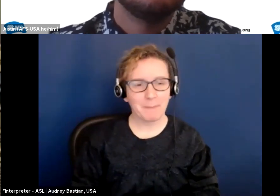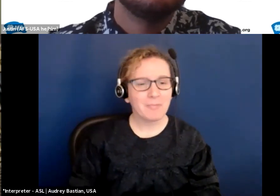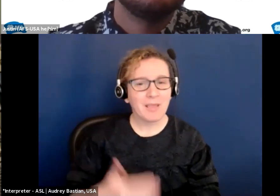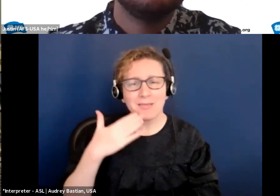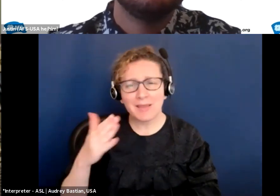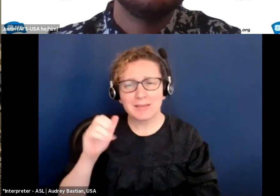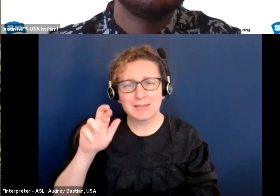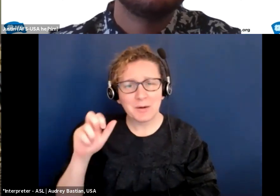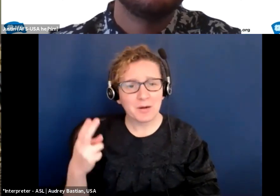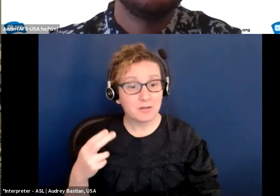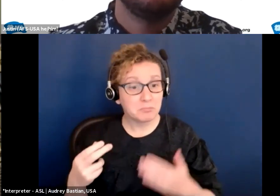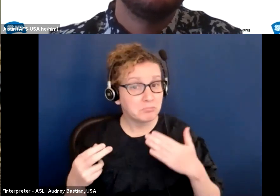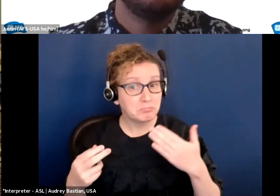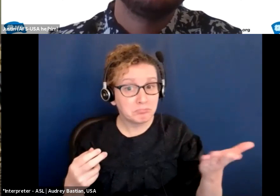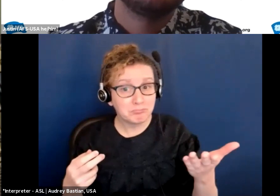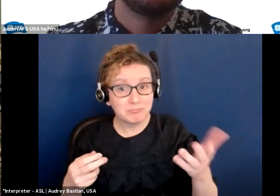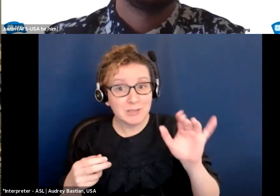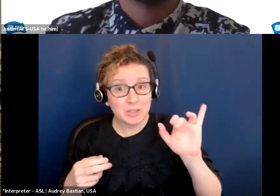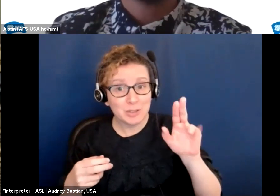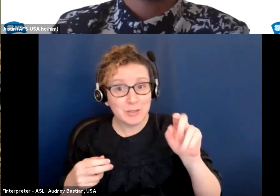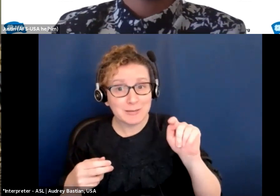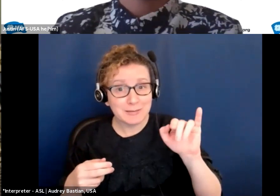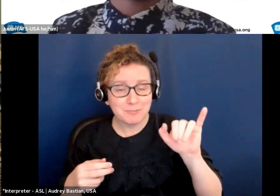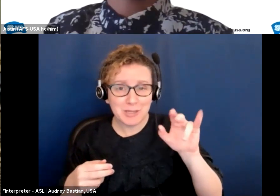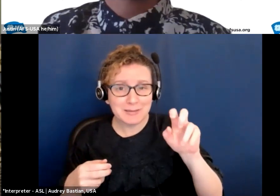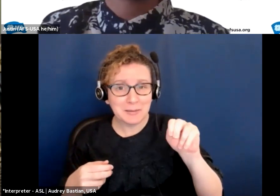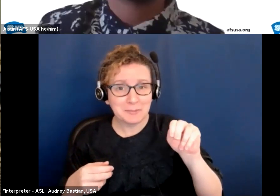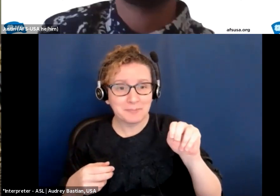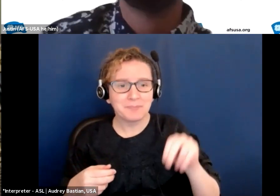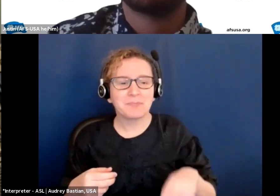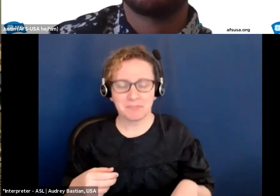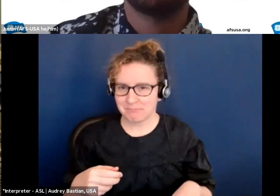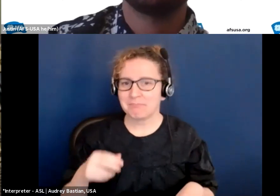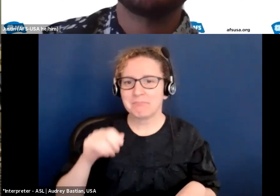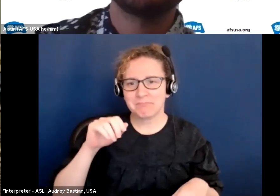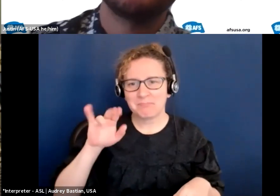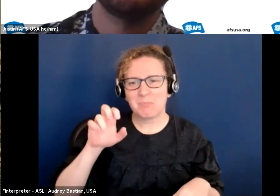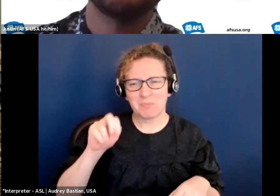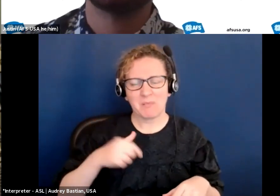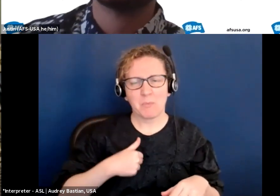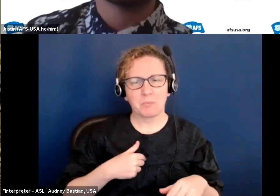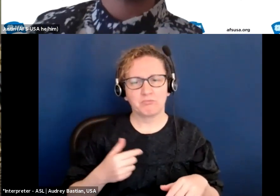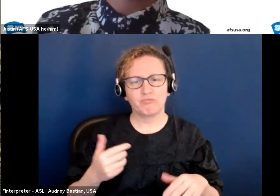Yes, I would say that I would echo some of the things that Sarah